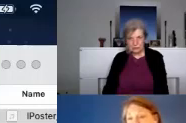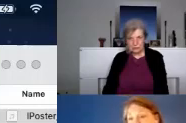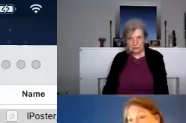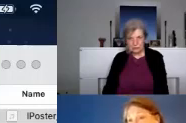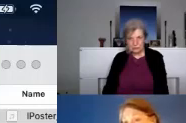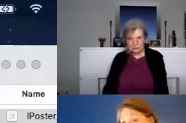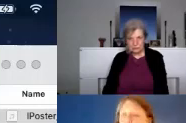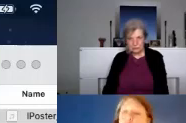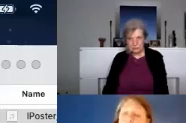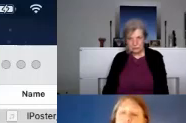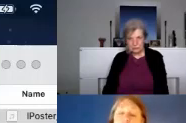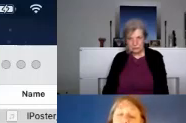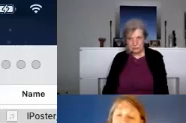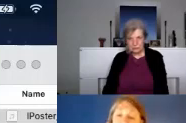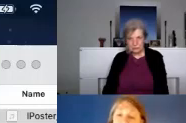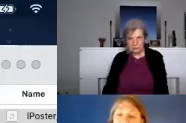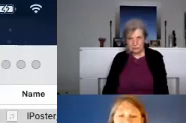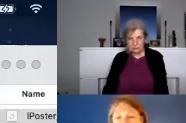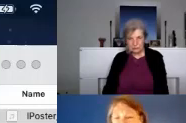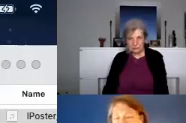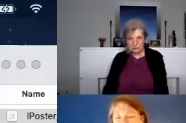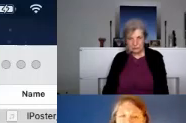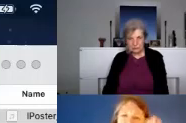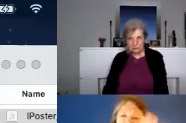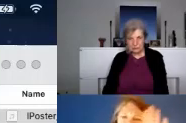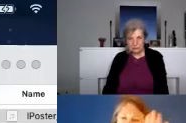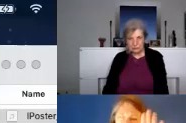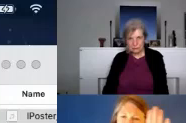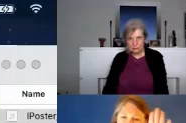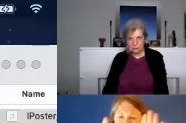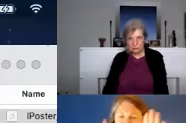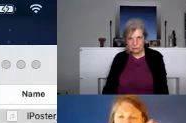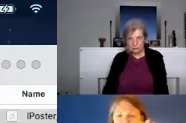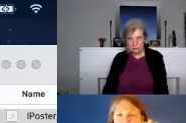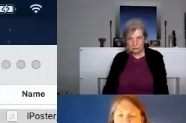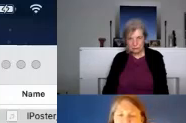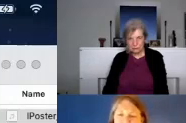Because it is really easy to go back to your or to jump over here.